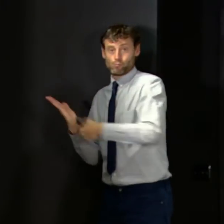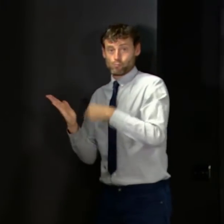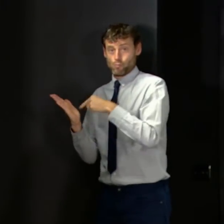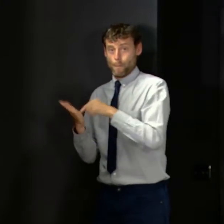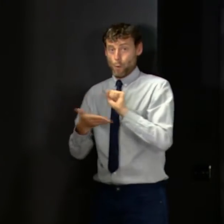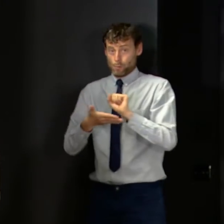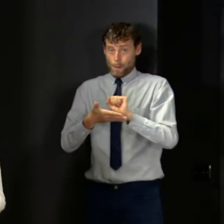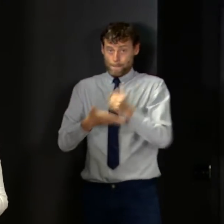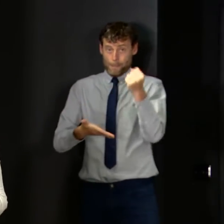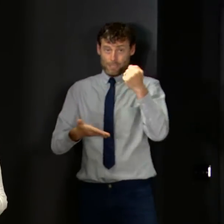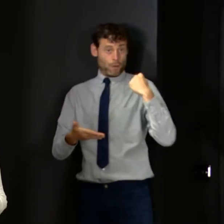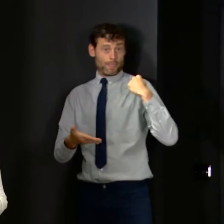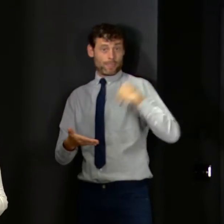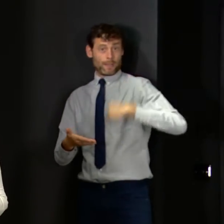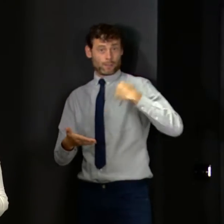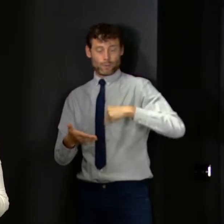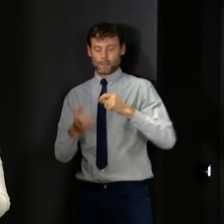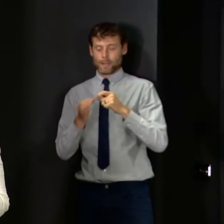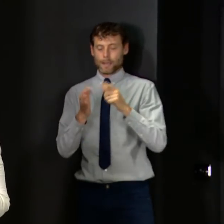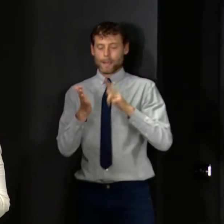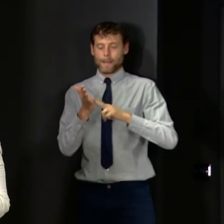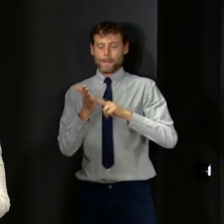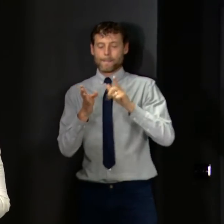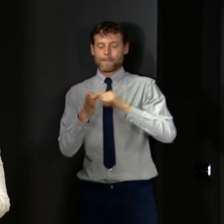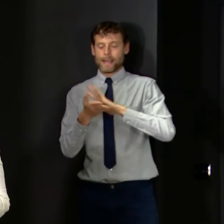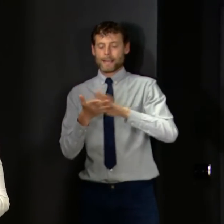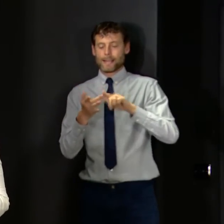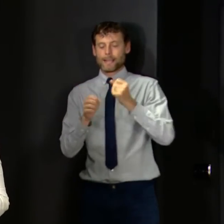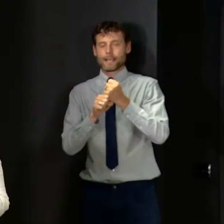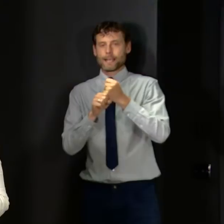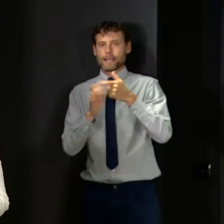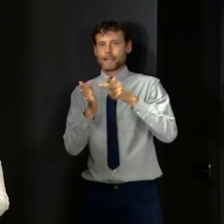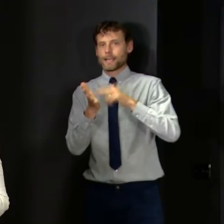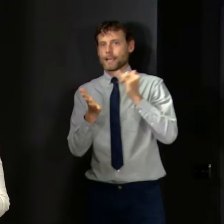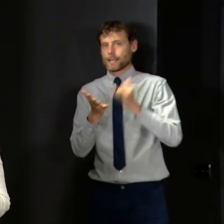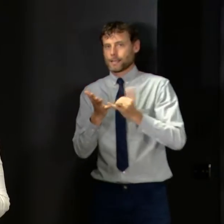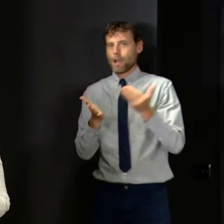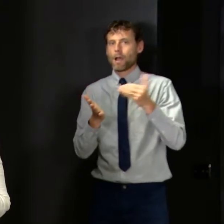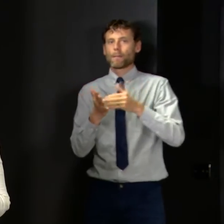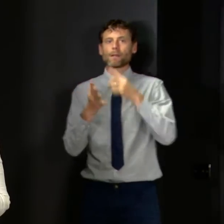earlier this week by Benny Higgins and the advisory group on economic recovery.